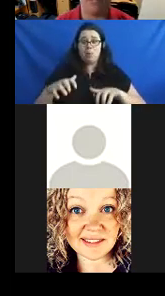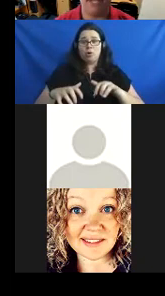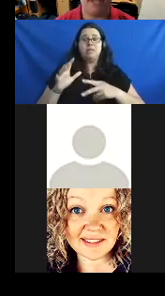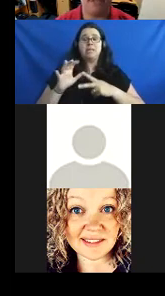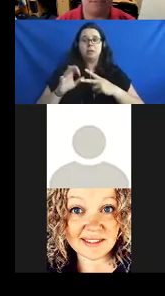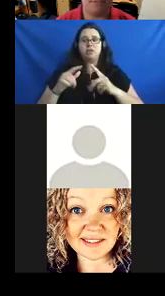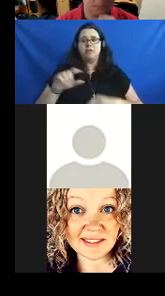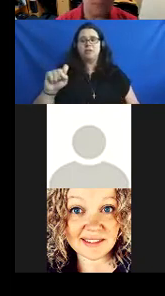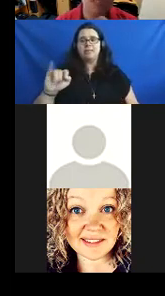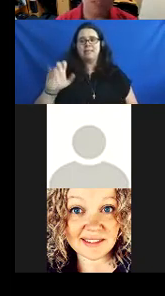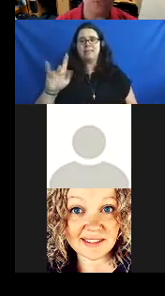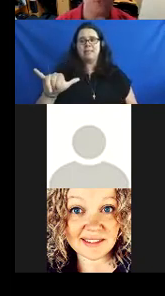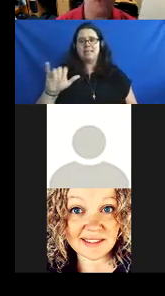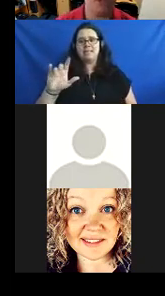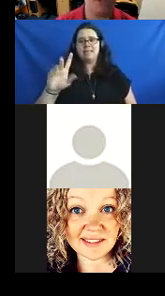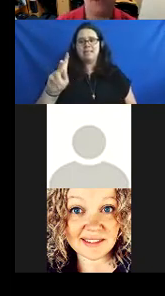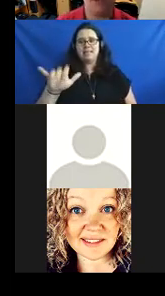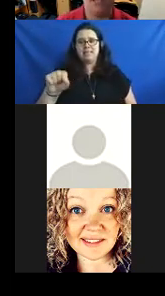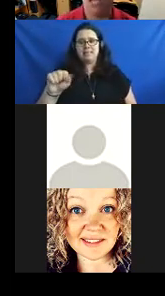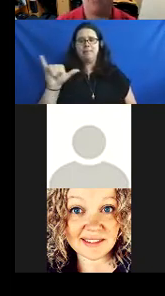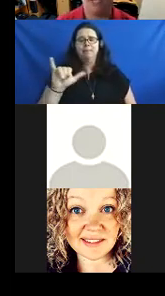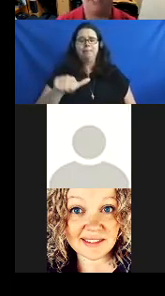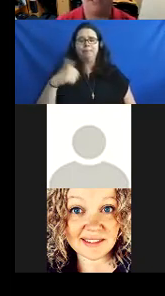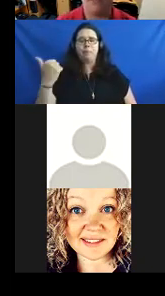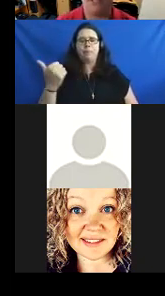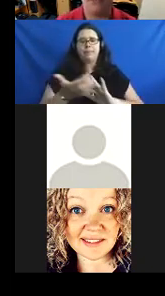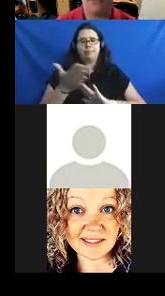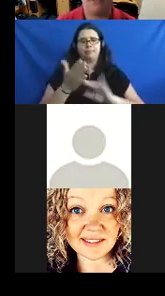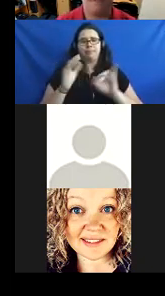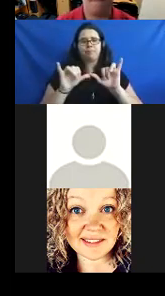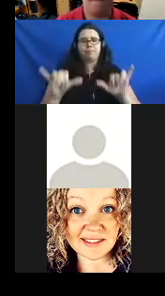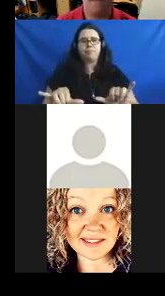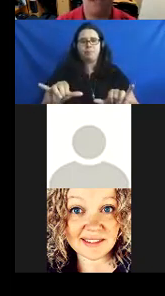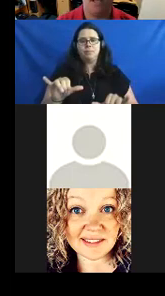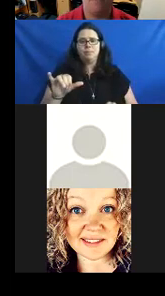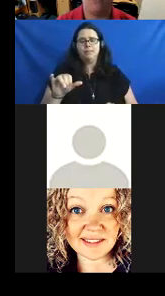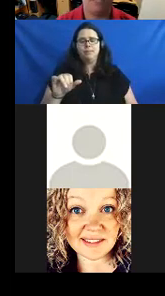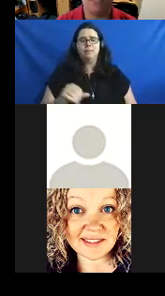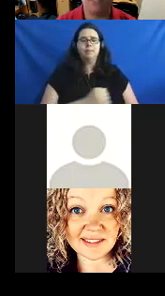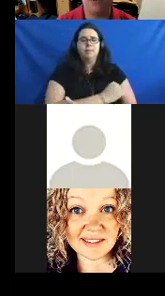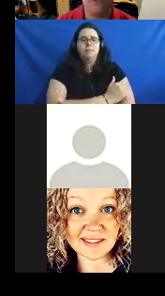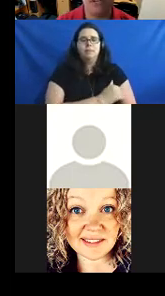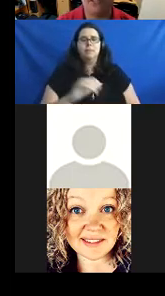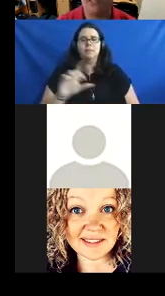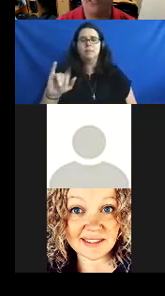STICKY KEYS. THERE ARE ALSO OTHER OPERATING FEATURES. DICTATION AND VOICE RECOGNITION.